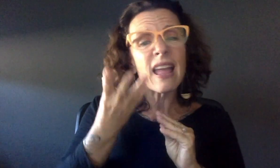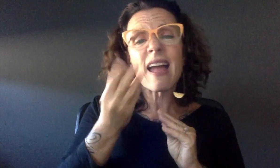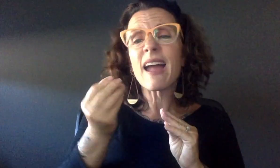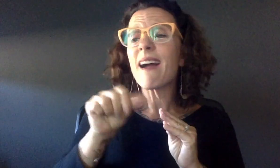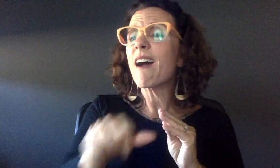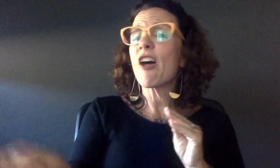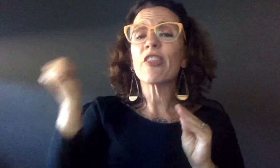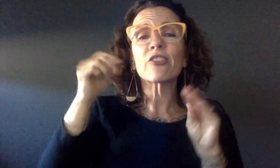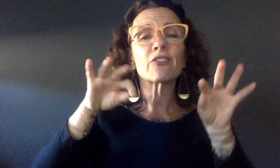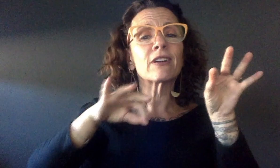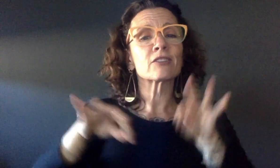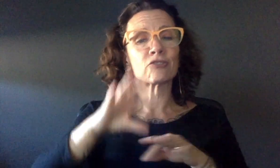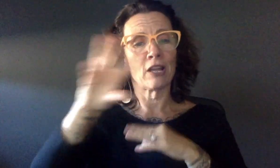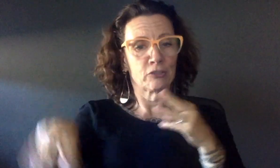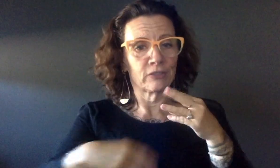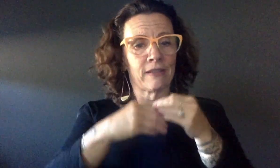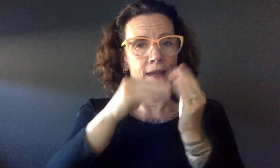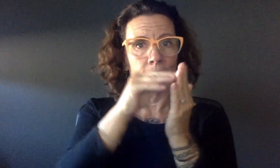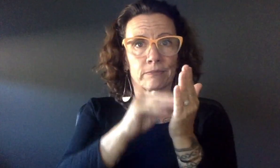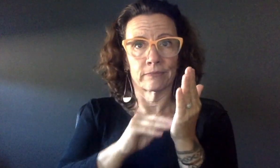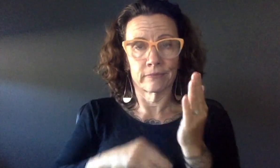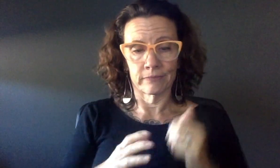and additional instructions.